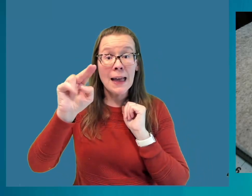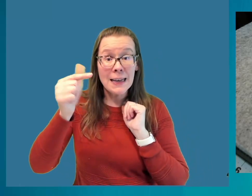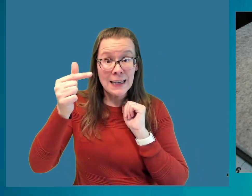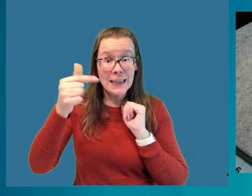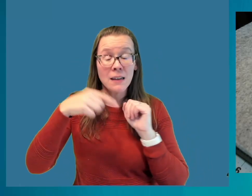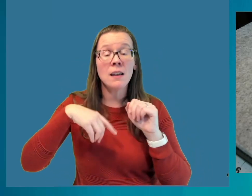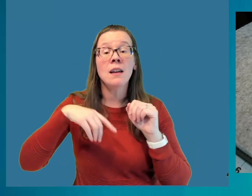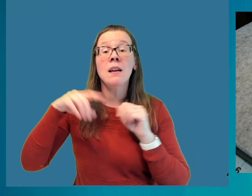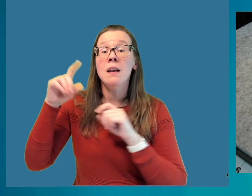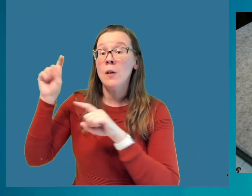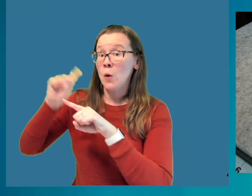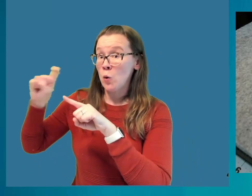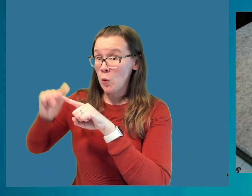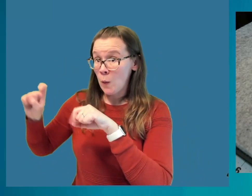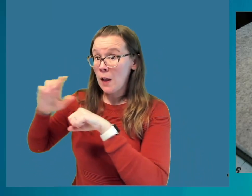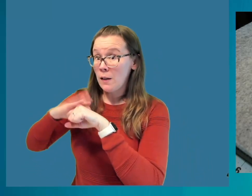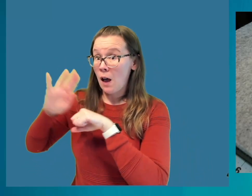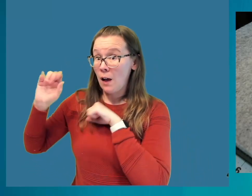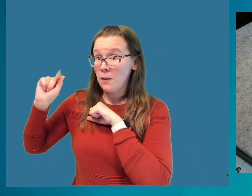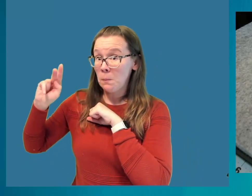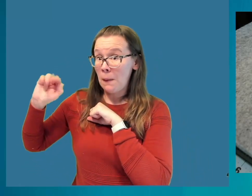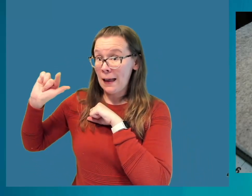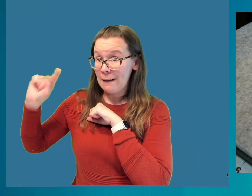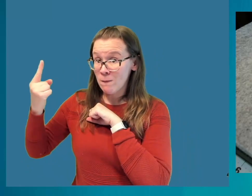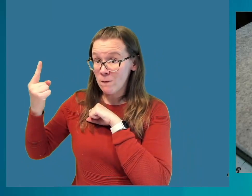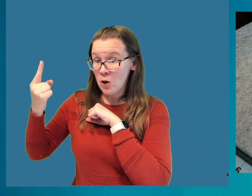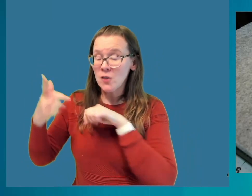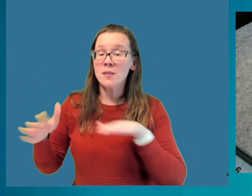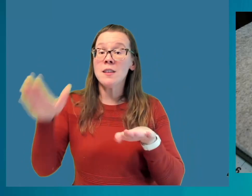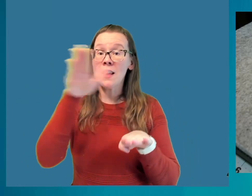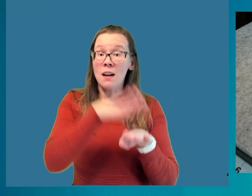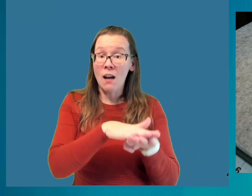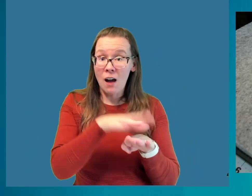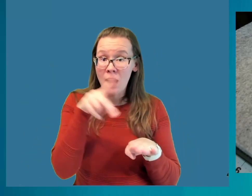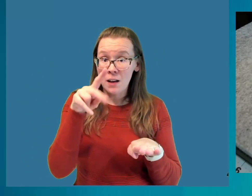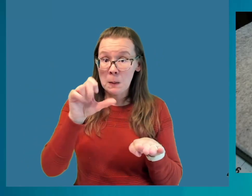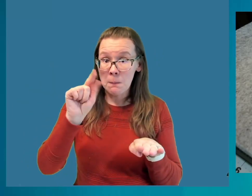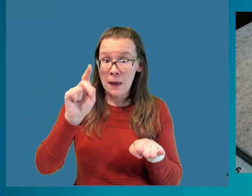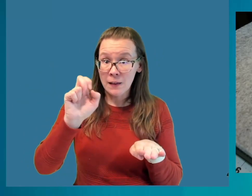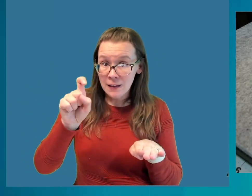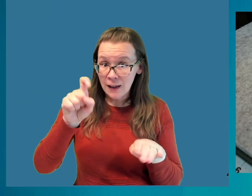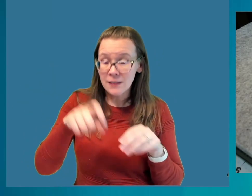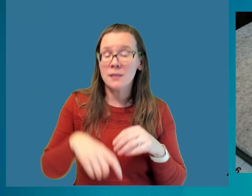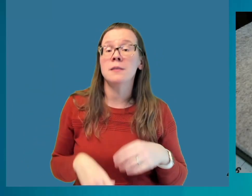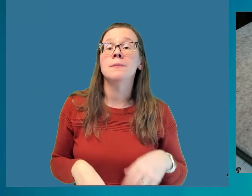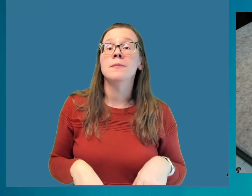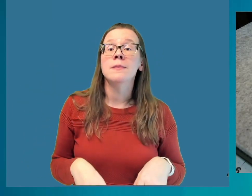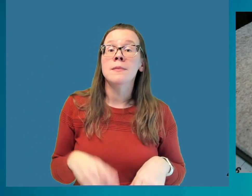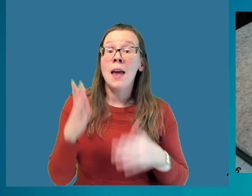today. So a lot of people will add batting onto the fabric that they're going to use,